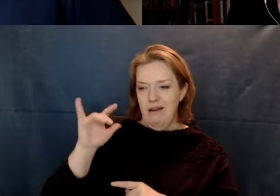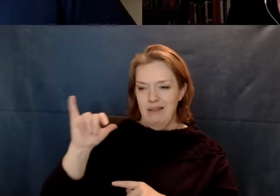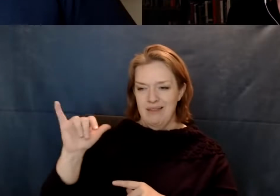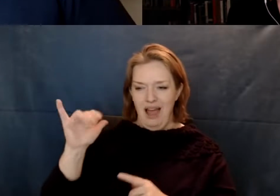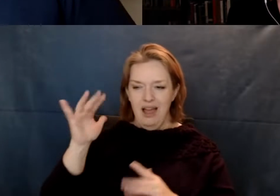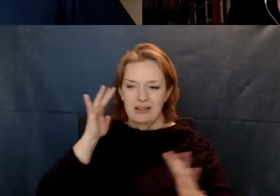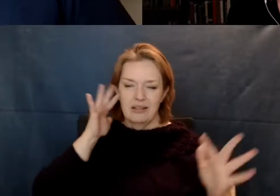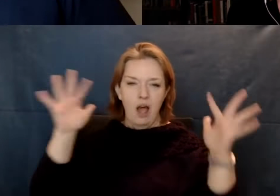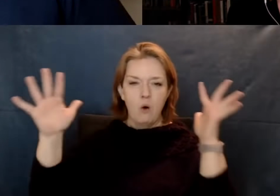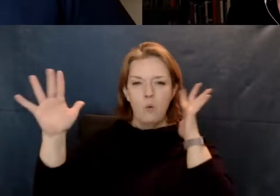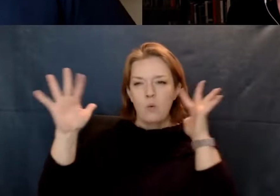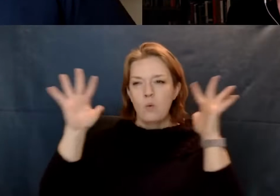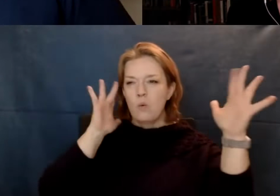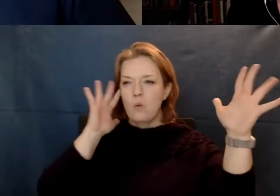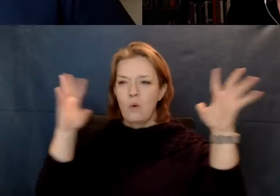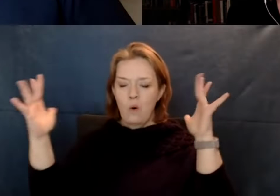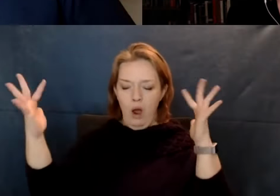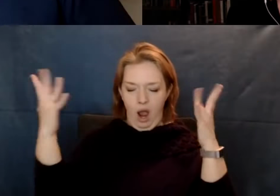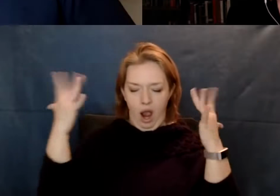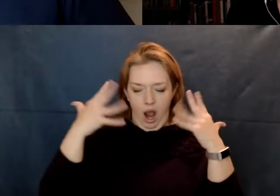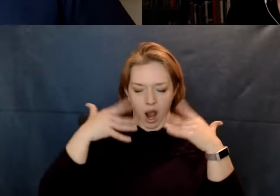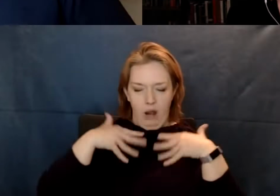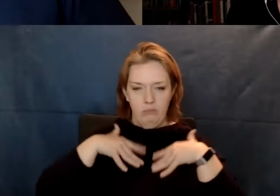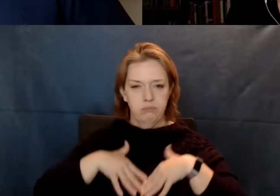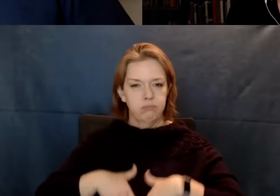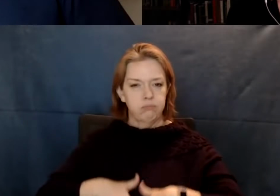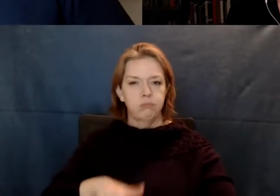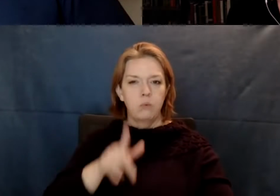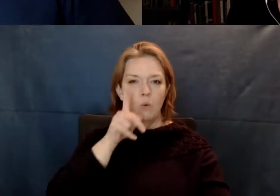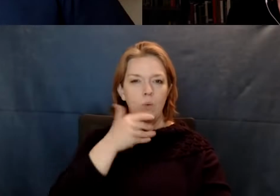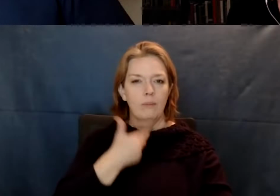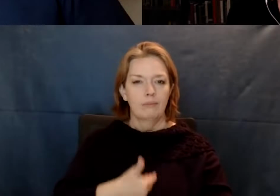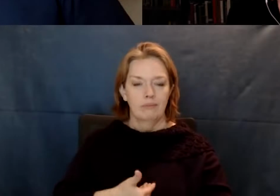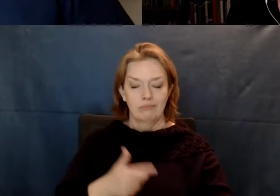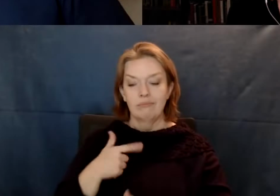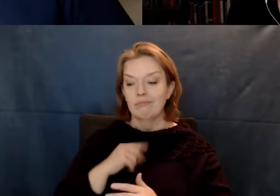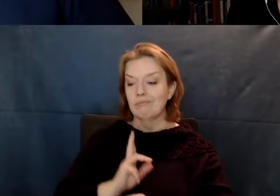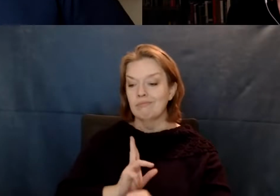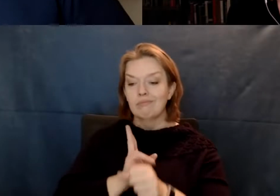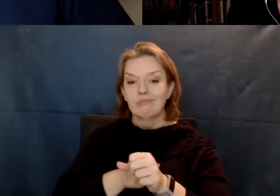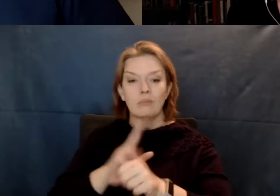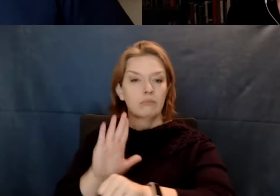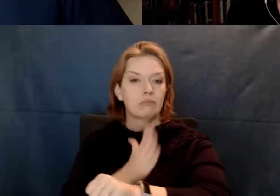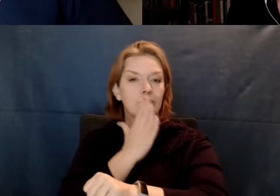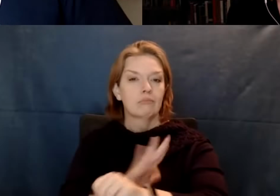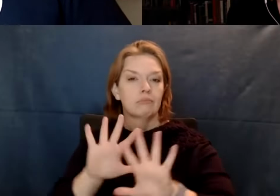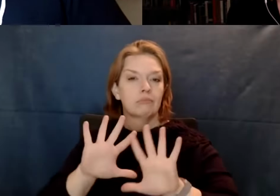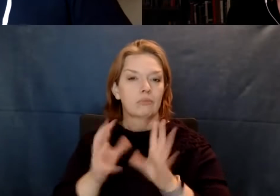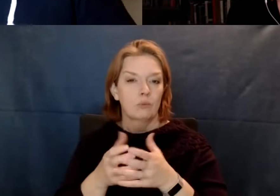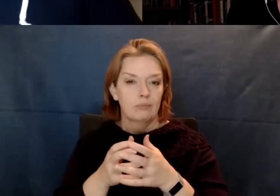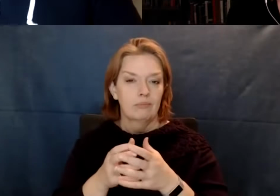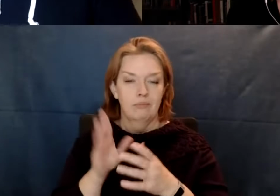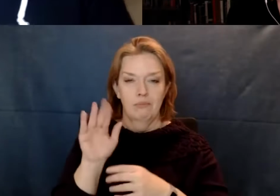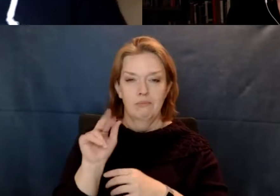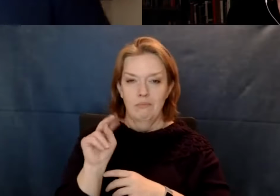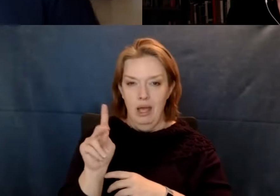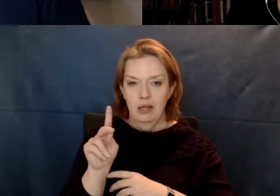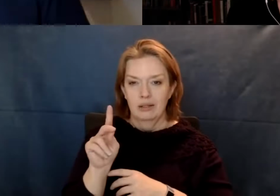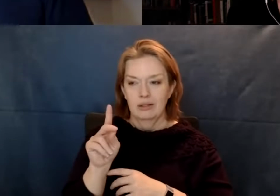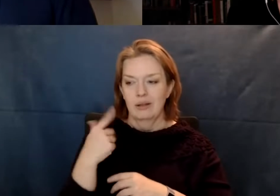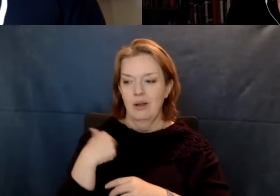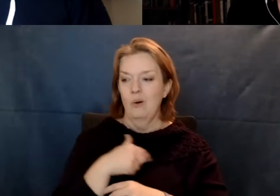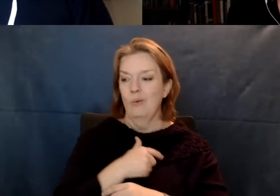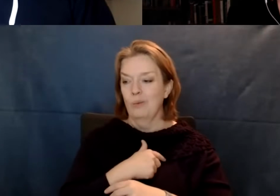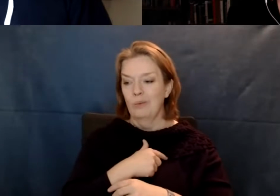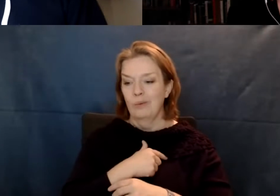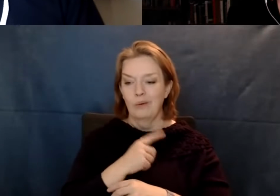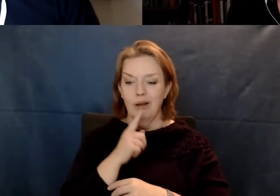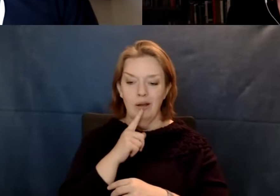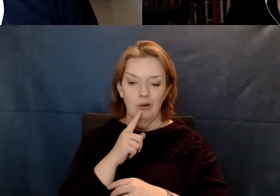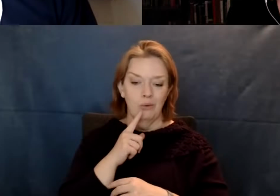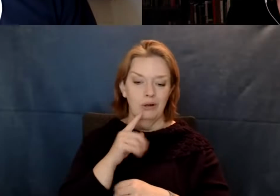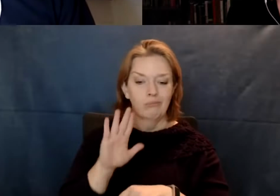started playing in the band, you know, we were playing blues songs, rock songs, R&B